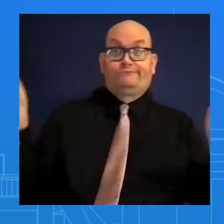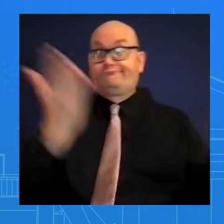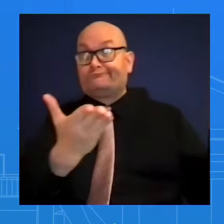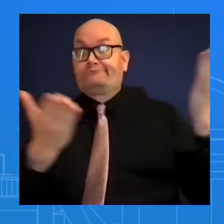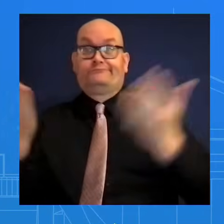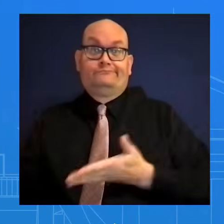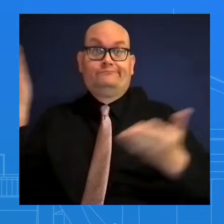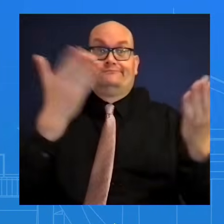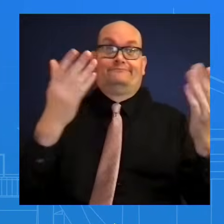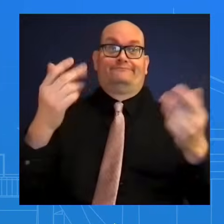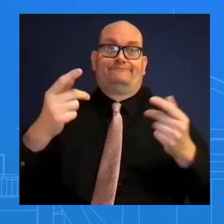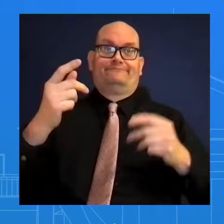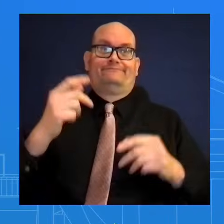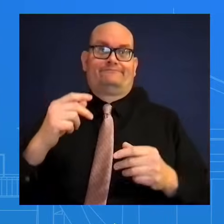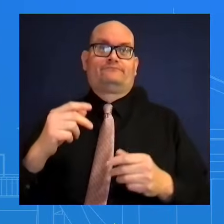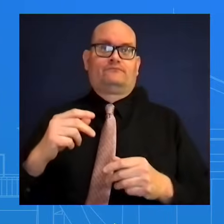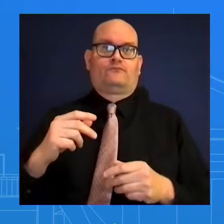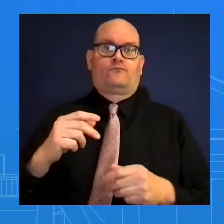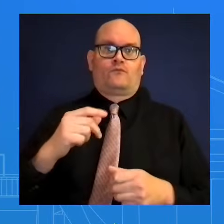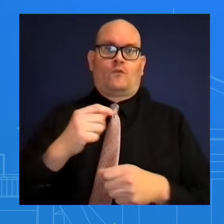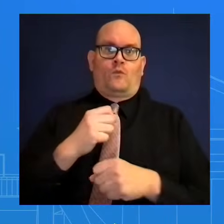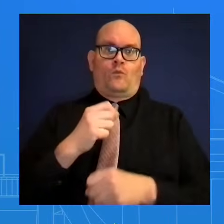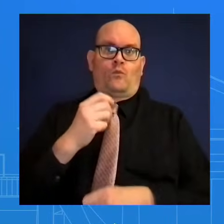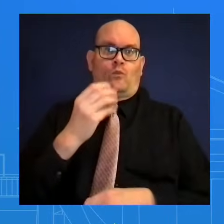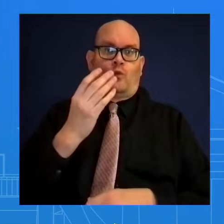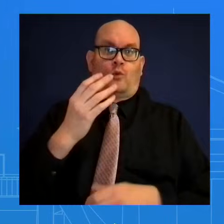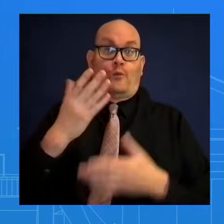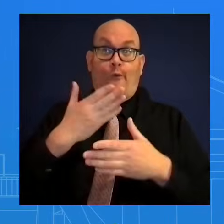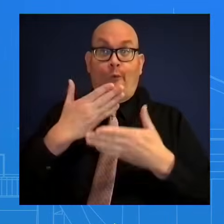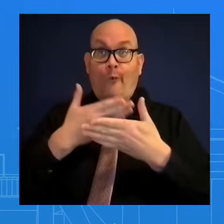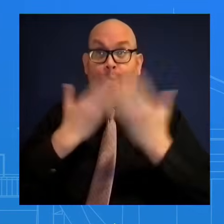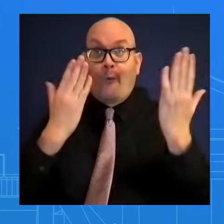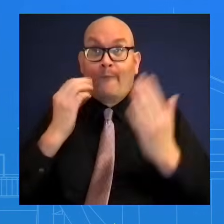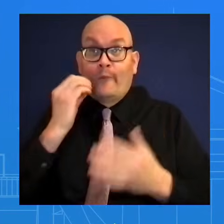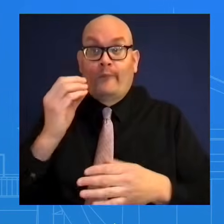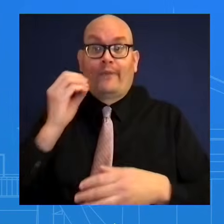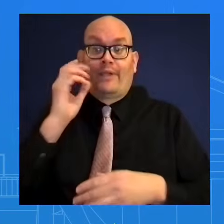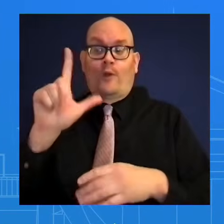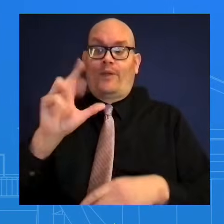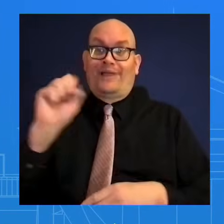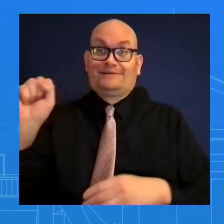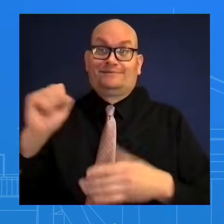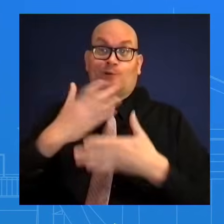for people who are homeless; for former foster youth. All of those things truly matter.